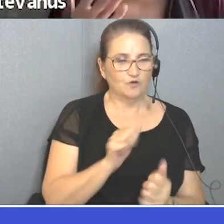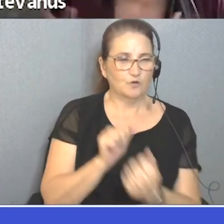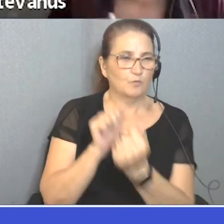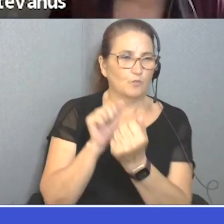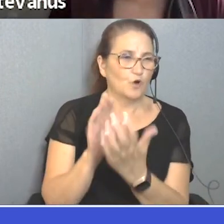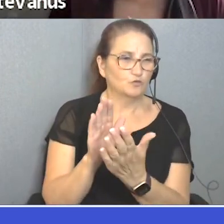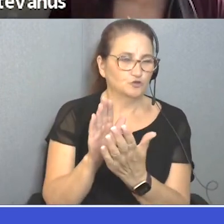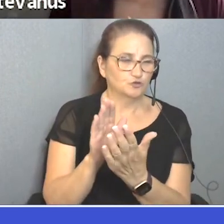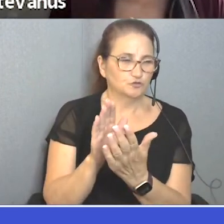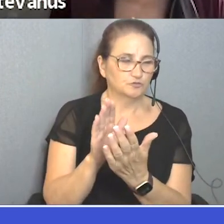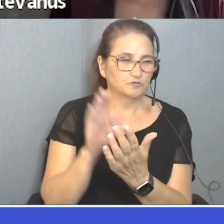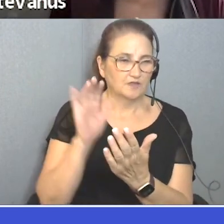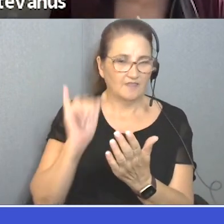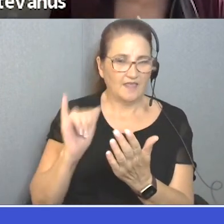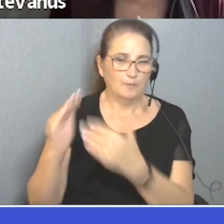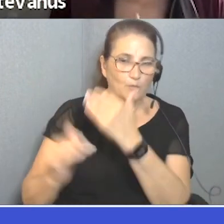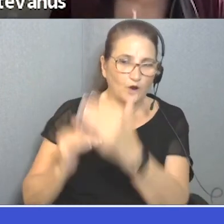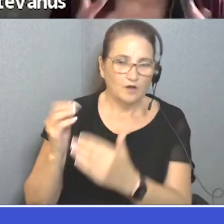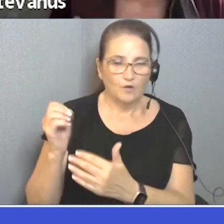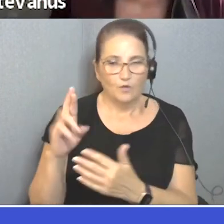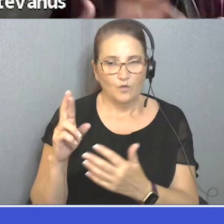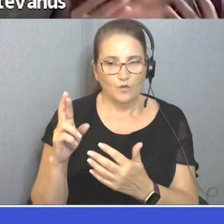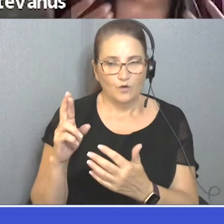perspective of where you are at, or how can approach